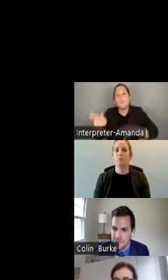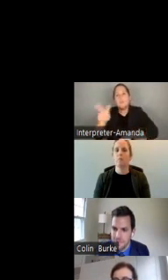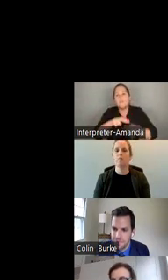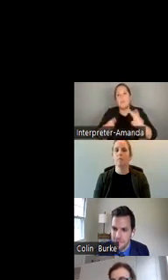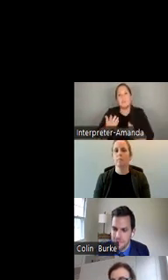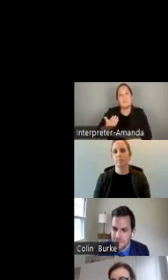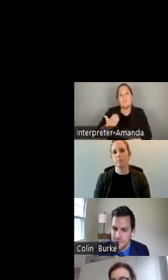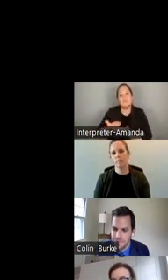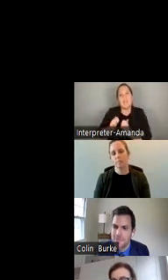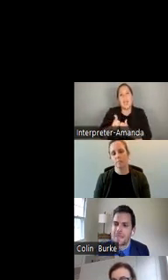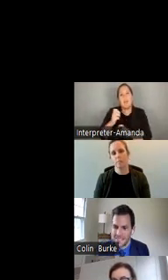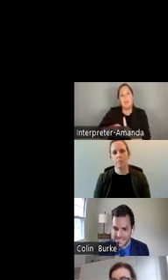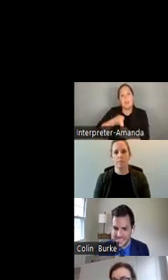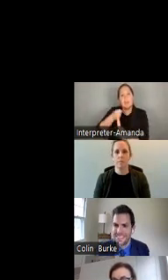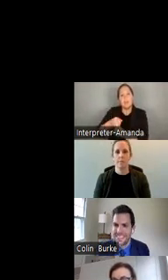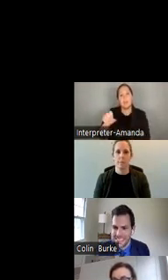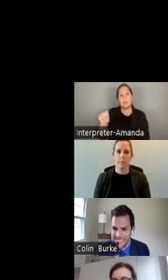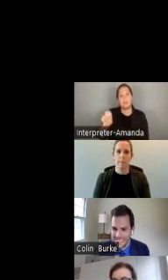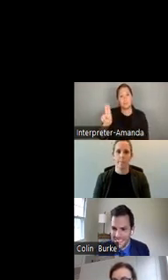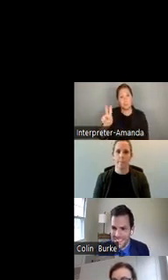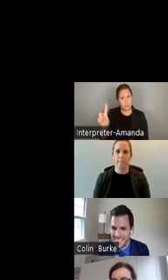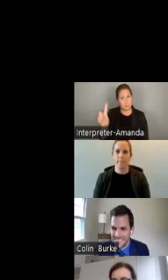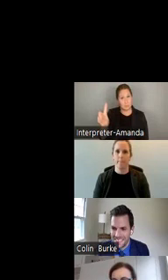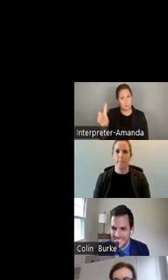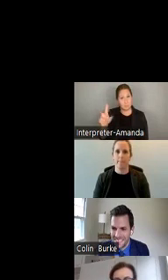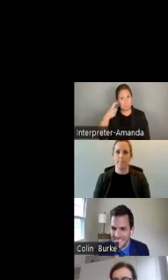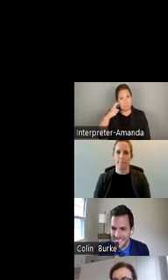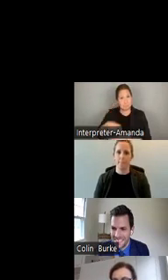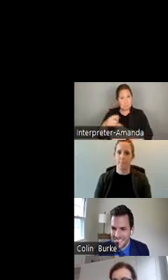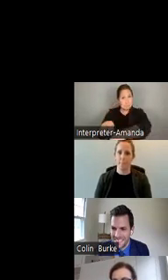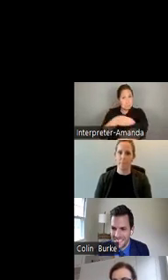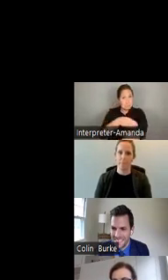substance use disorder are you tending to see some improvements once people receive treatment